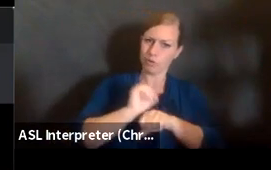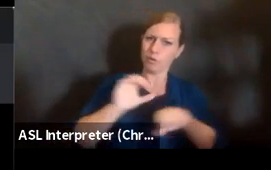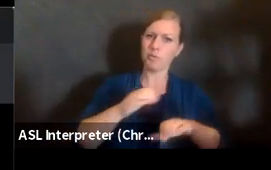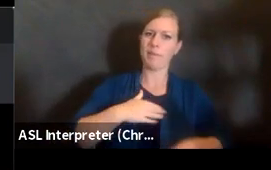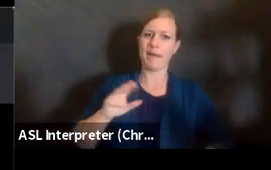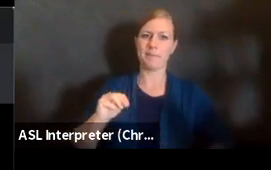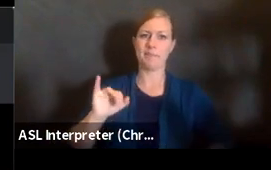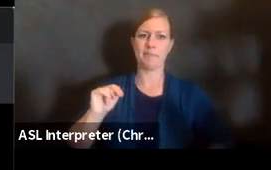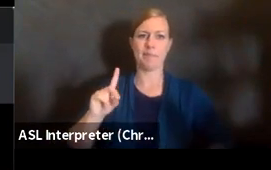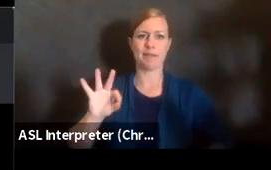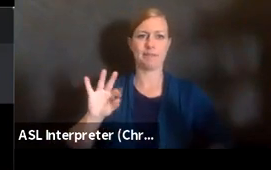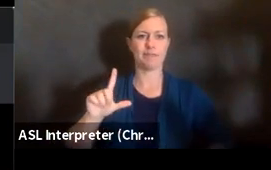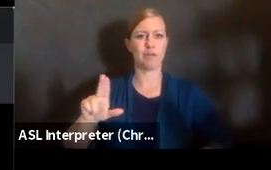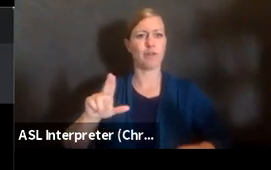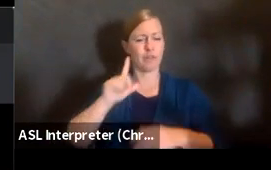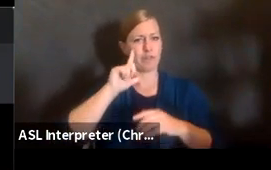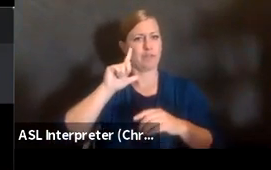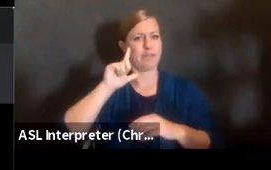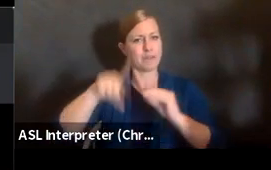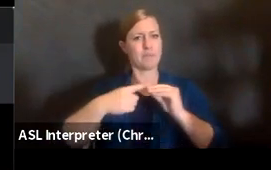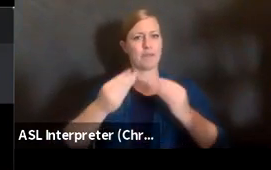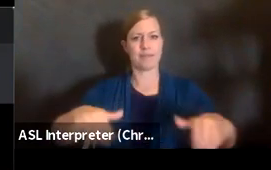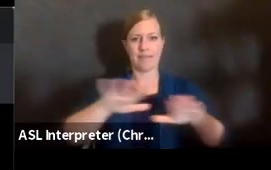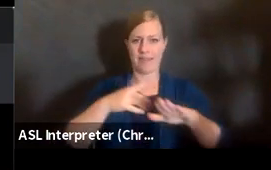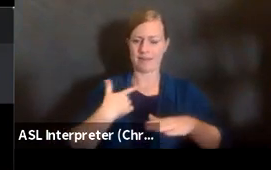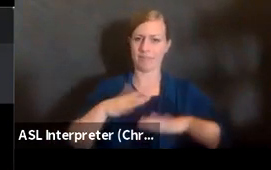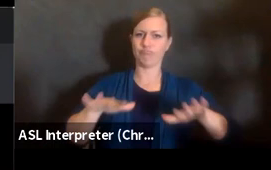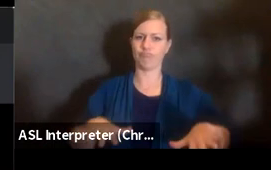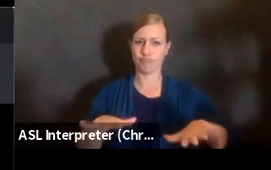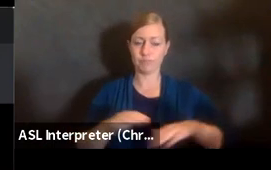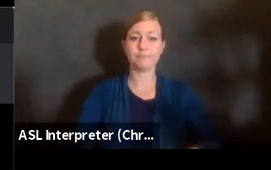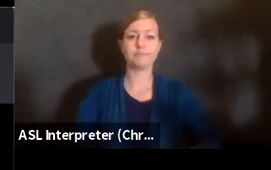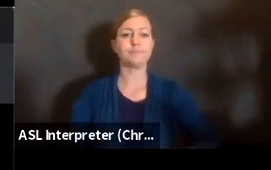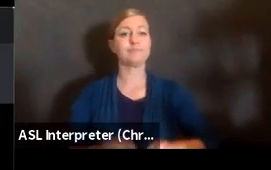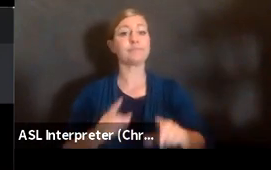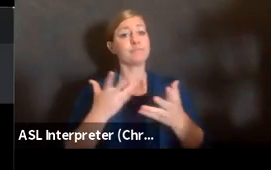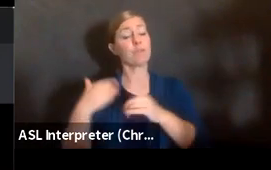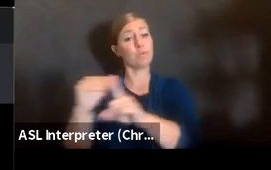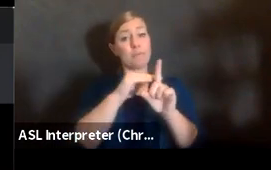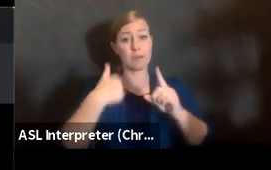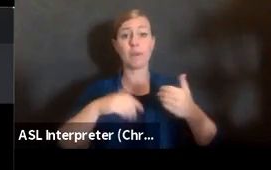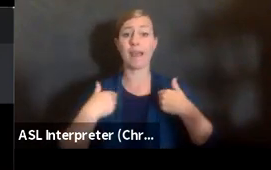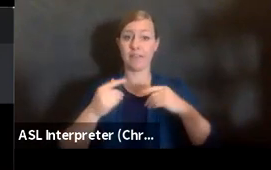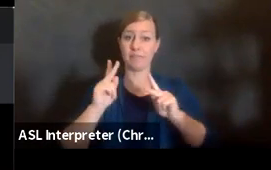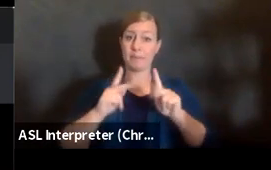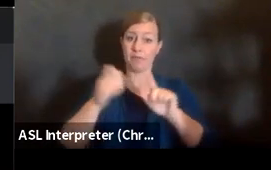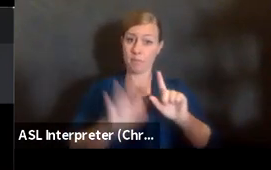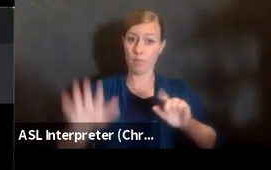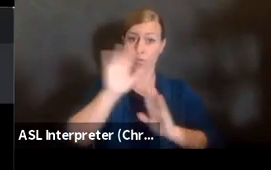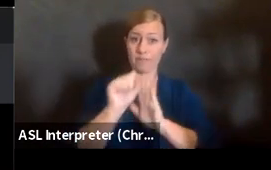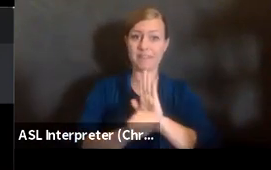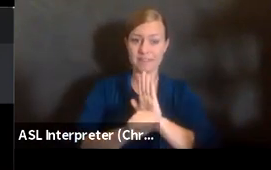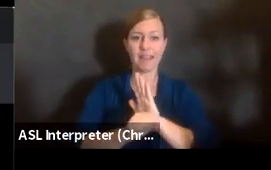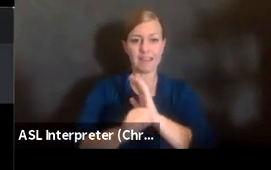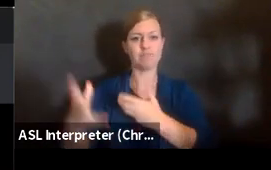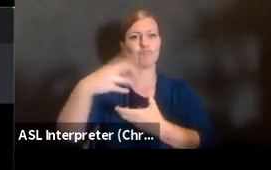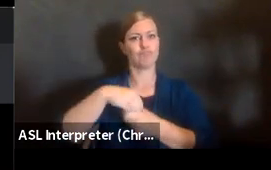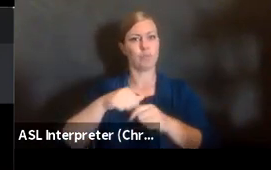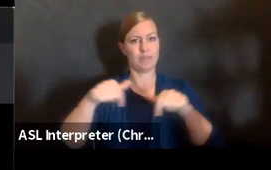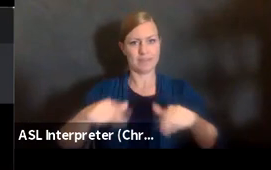Jeff Crawford: Also today. I just minding that we have a crew from all over the state in all nine ESTs. We have representatives who are helping on this project to bring to you some of the nuts and bolts